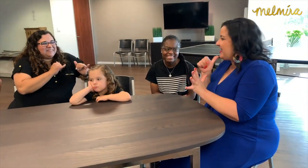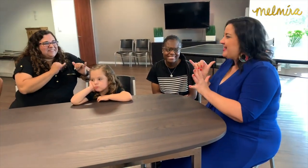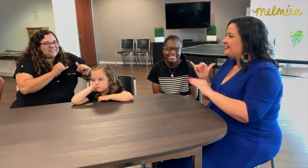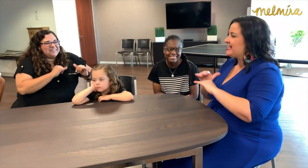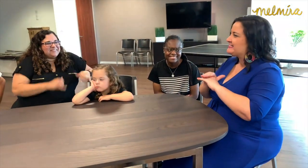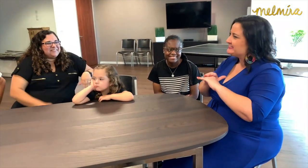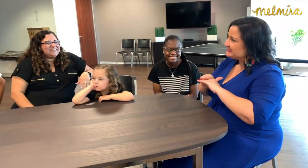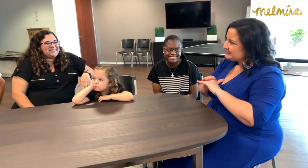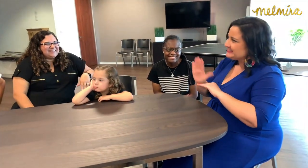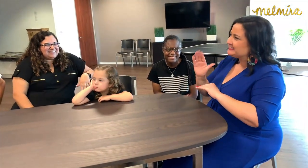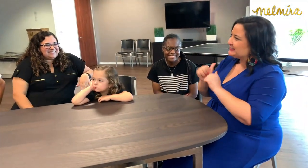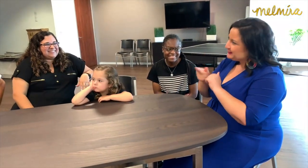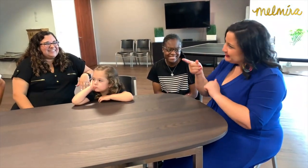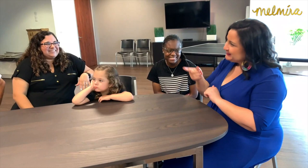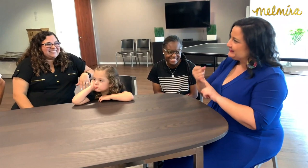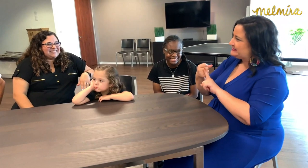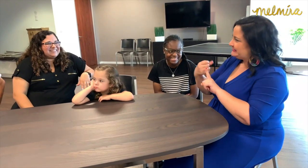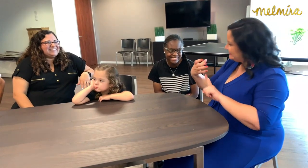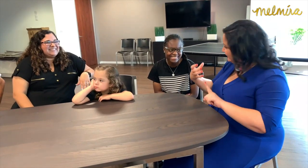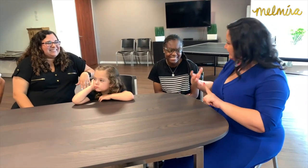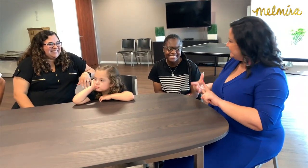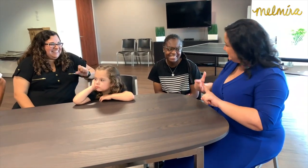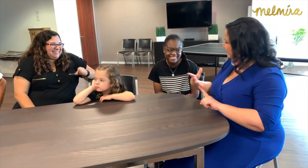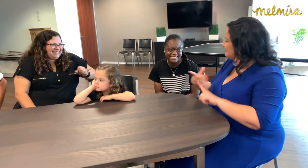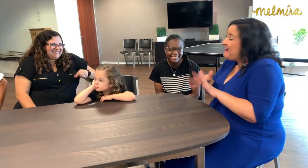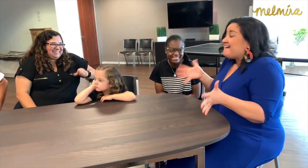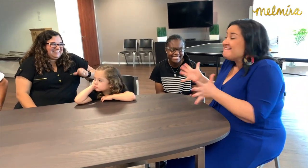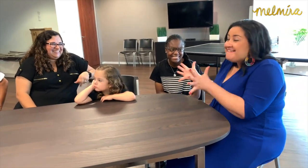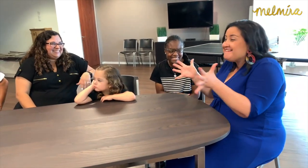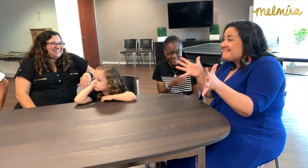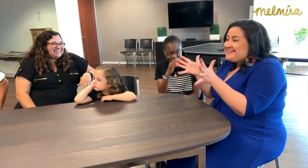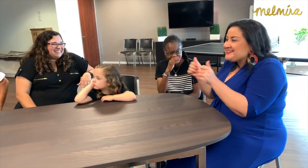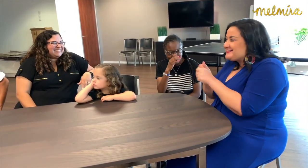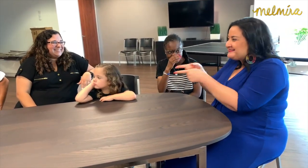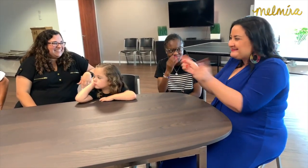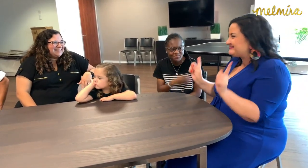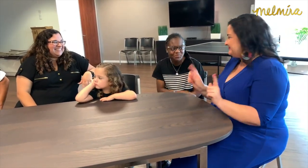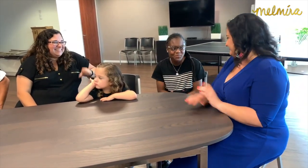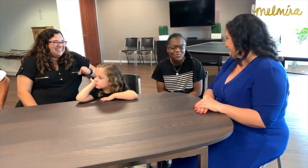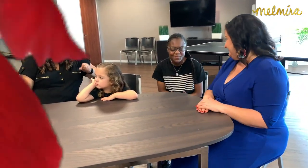Not just being superficial with you and all.